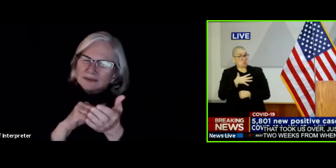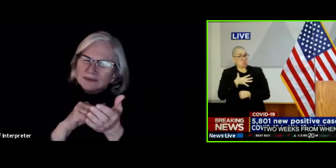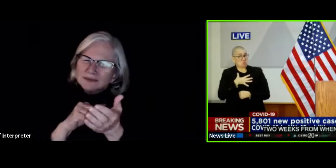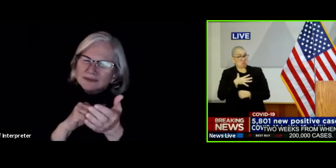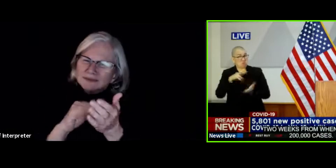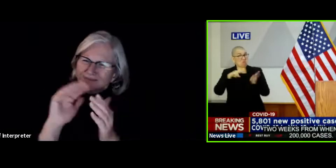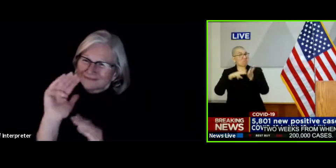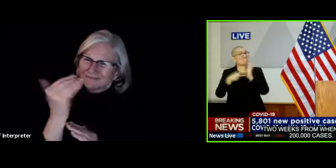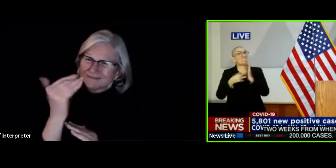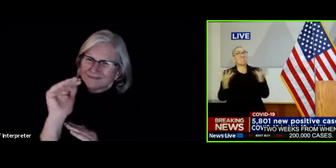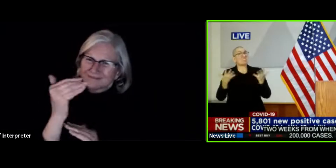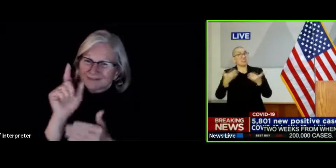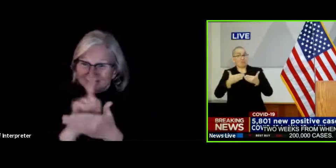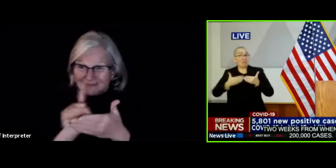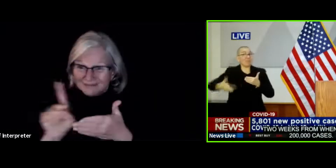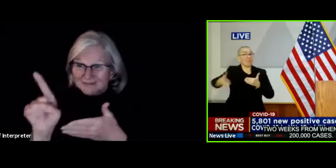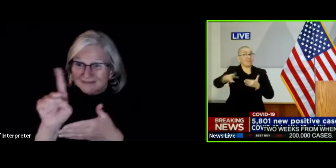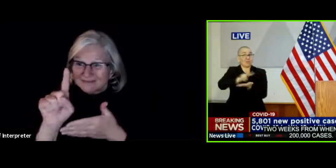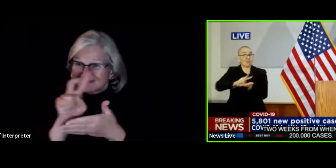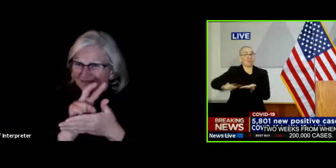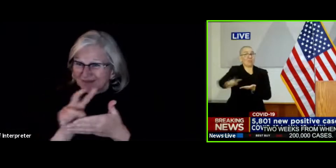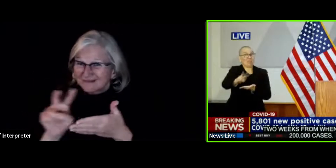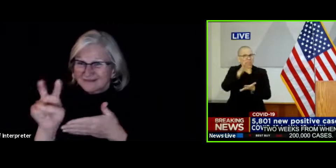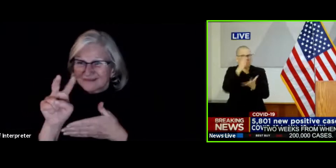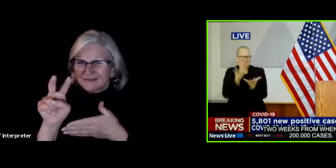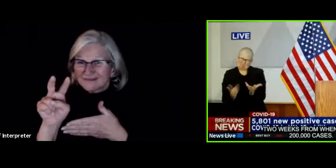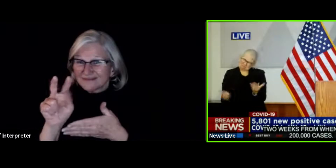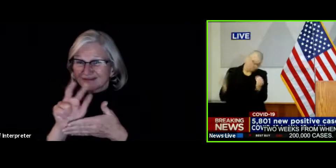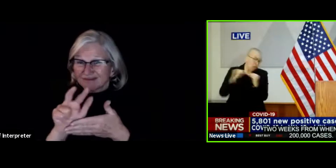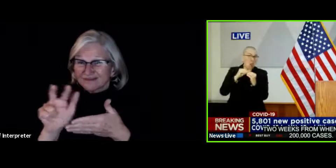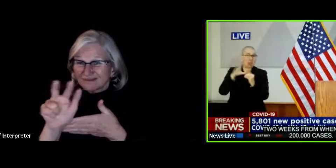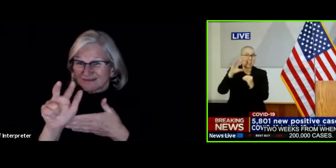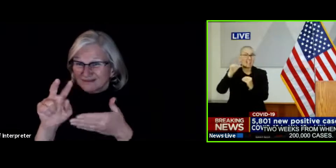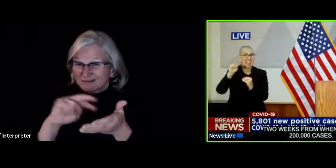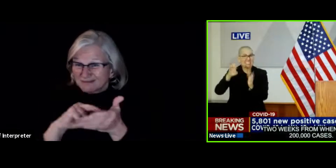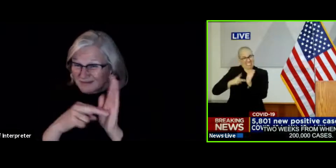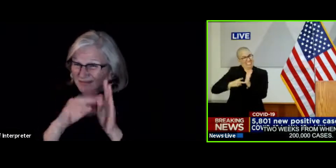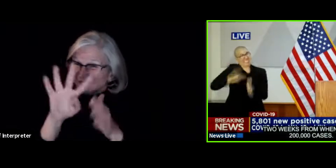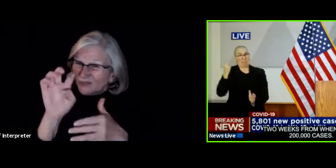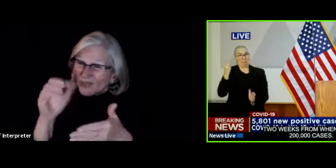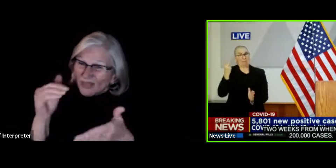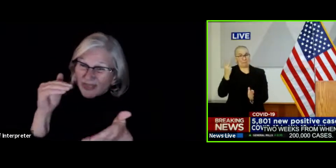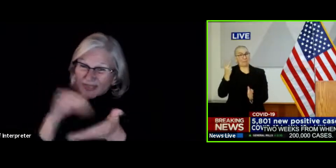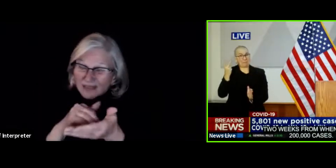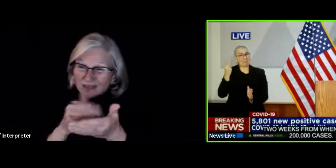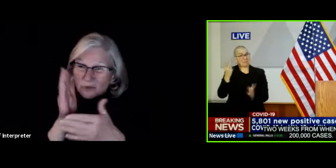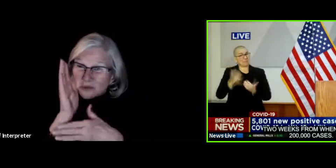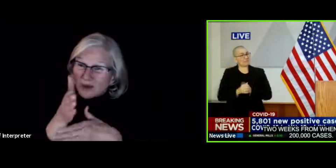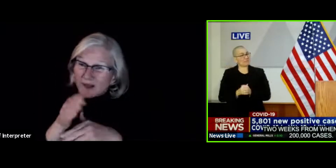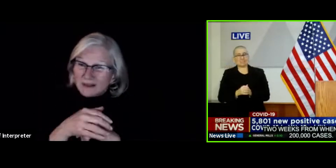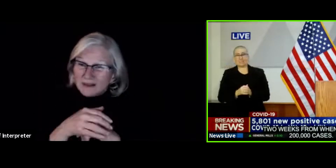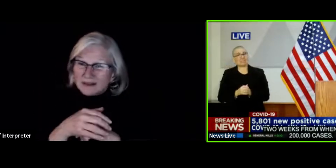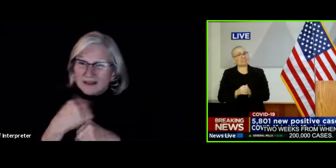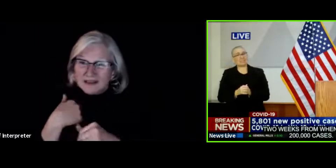AS WELL. AND WE TALKED ABOUT THIS BEFORE, TOO, BUT WITH SO MUCH MORE VIRUS AROUND, THINGS THAT SEEMED RELATIVELY SAFE,